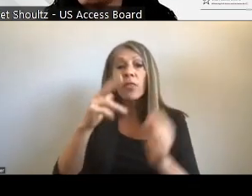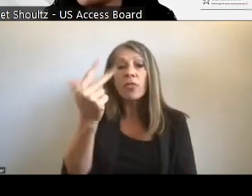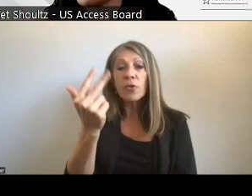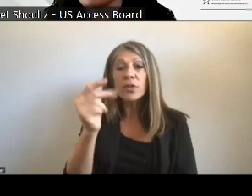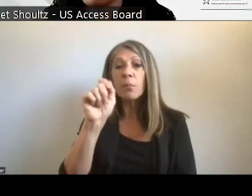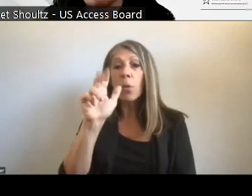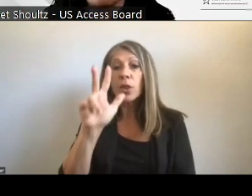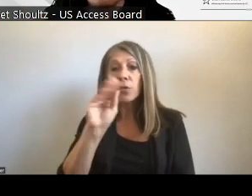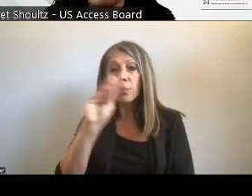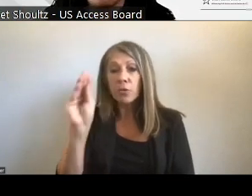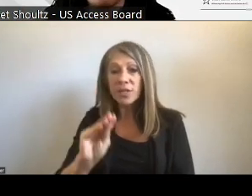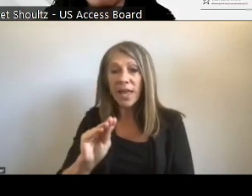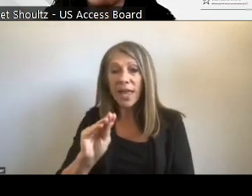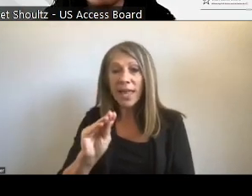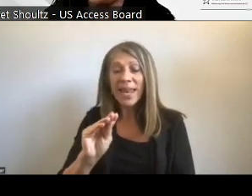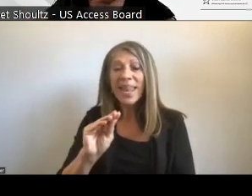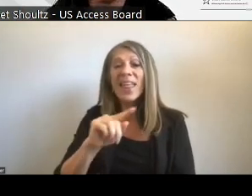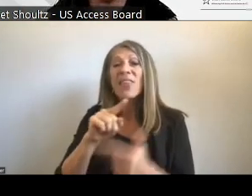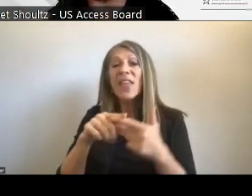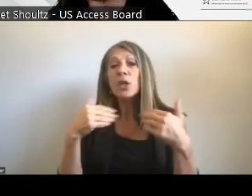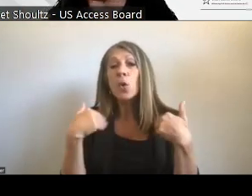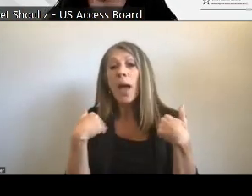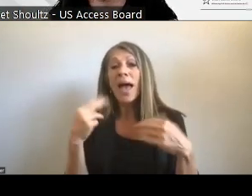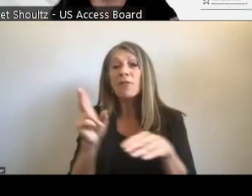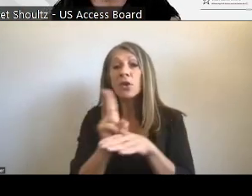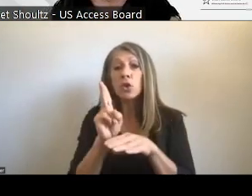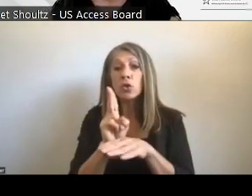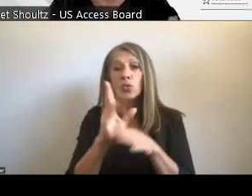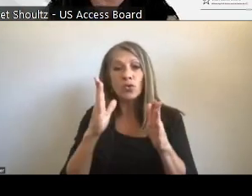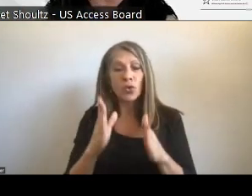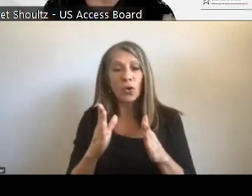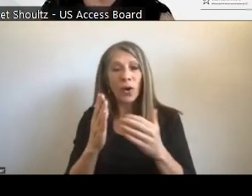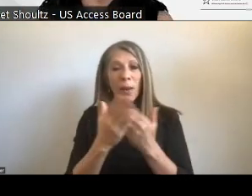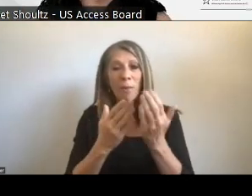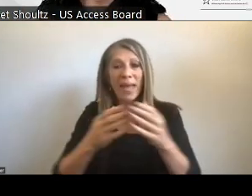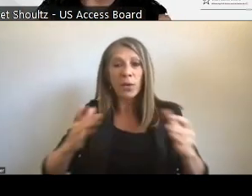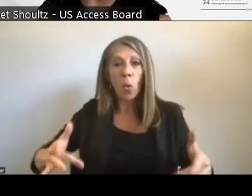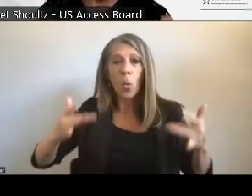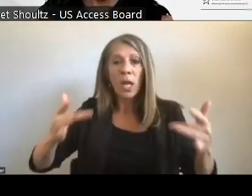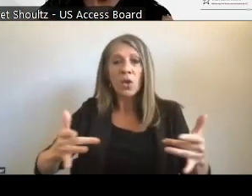When you have that that's when you have a user in a manual wheelchair having difficulty going